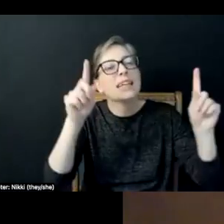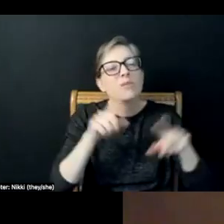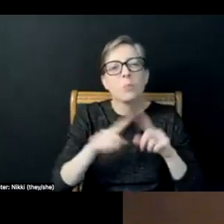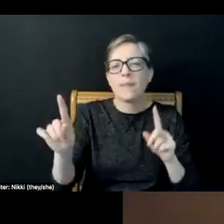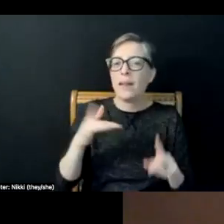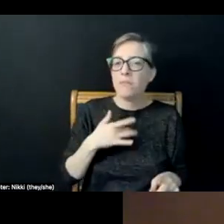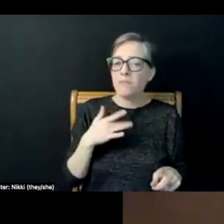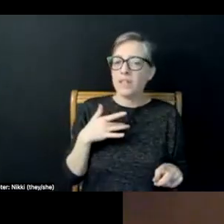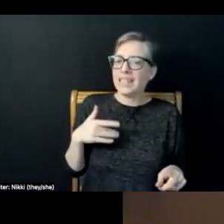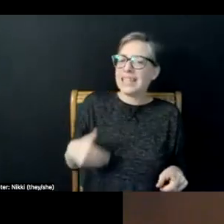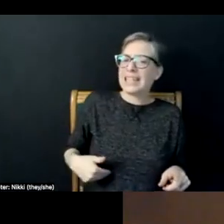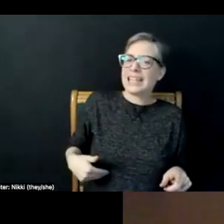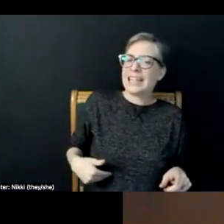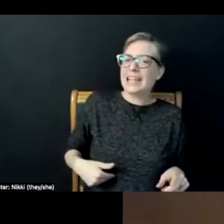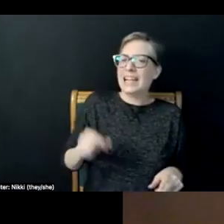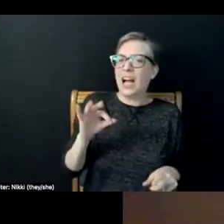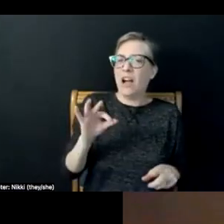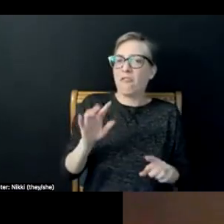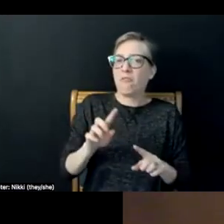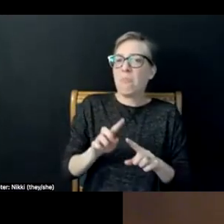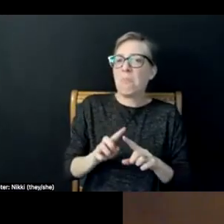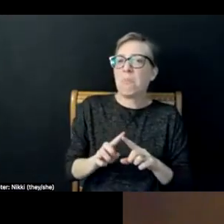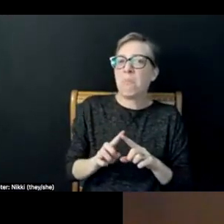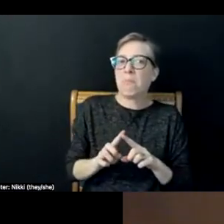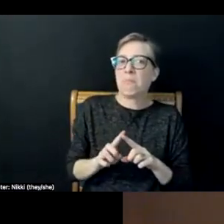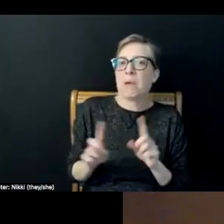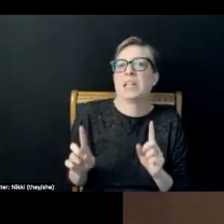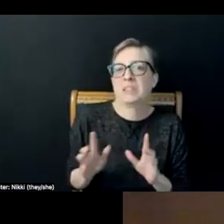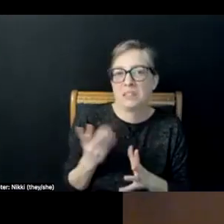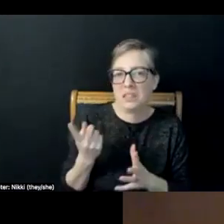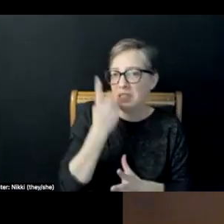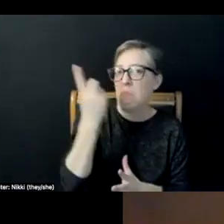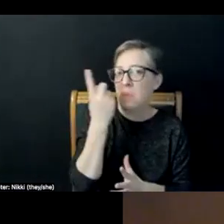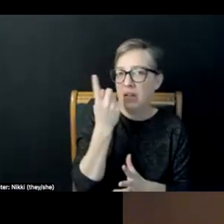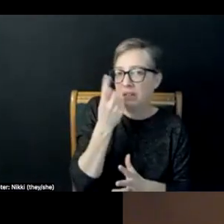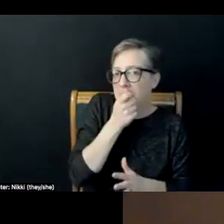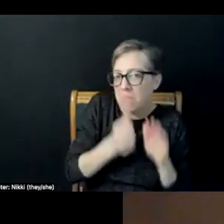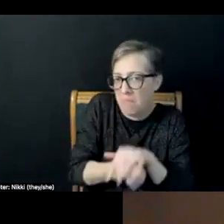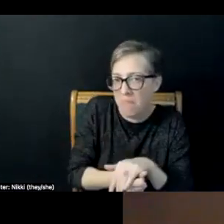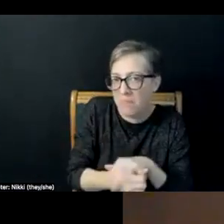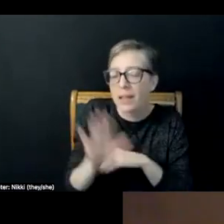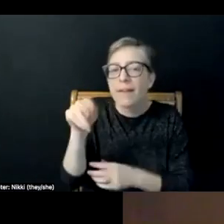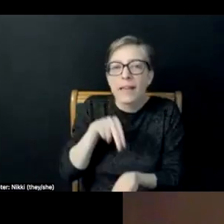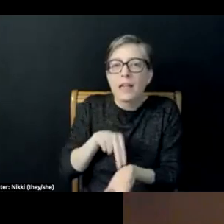"but... " the nurse that I mentioned whenever I would breastfeed.